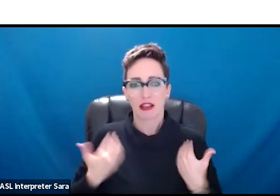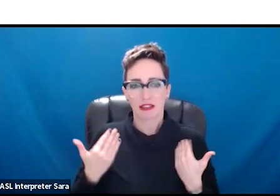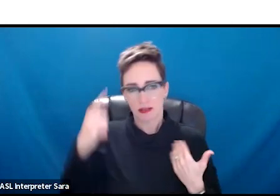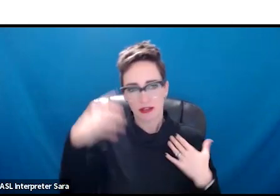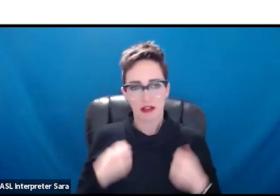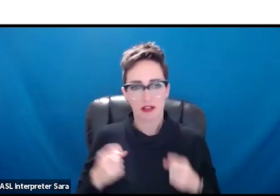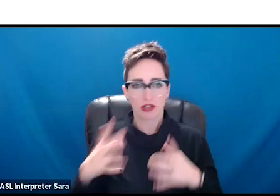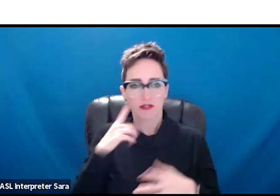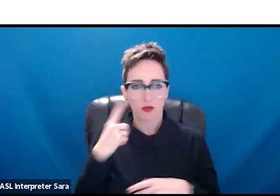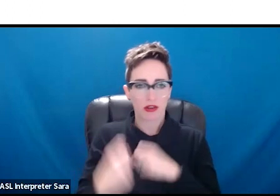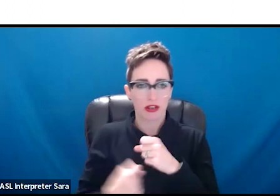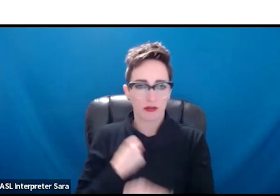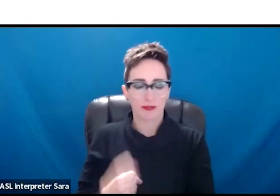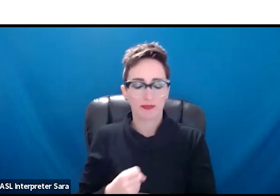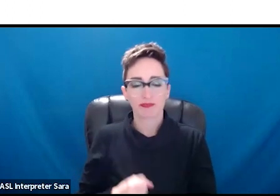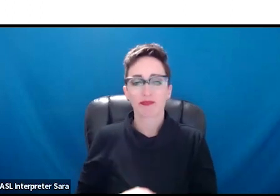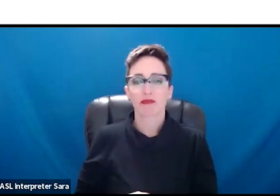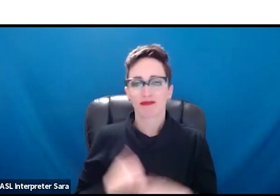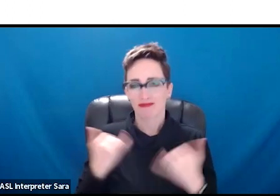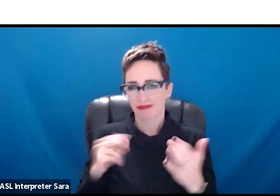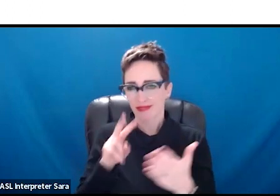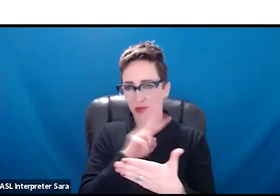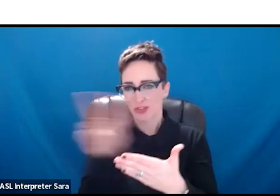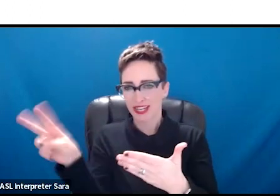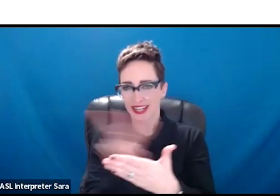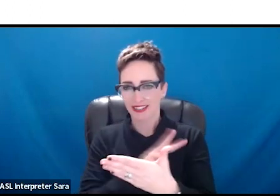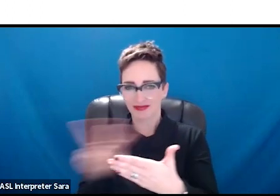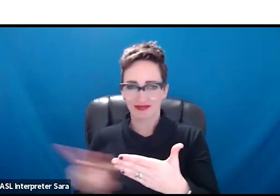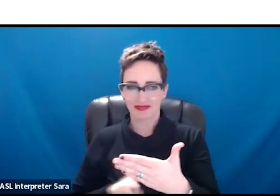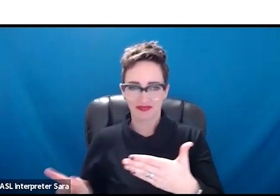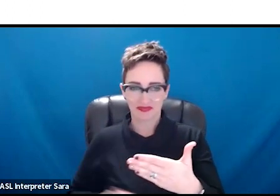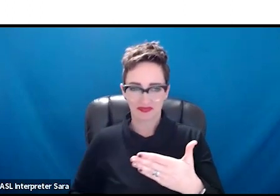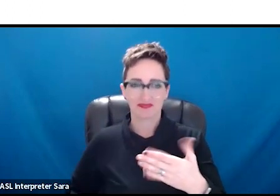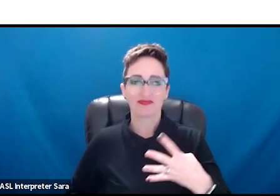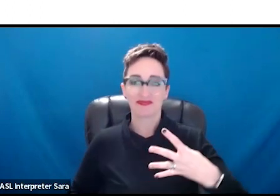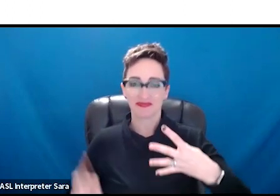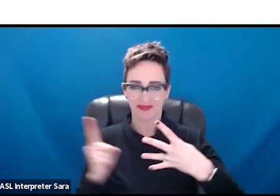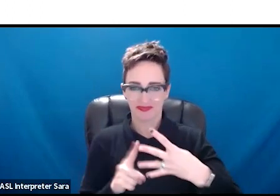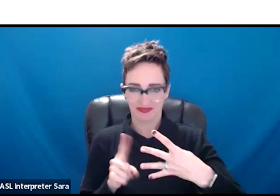Ms. Johnson's key responsibilities during her tenure with DBHDD included leading a team of